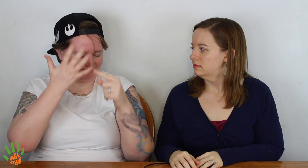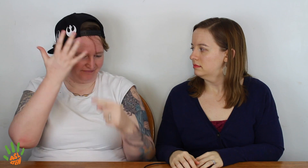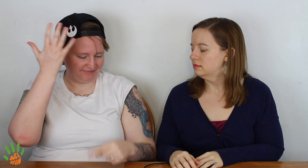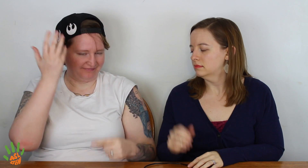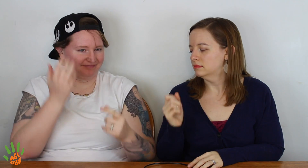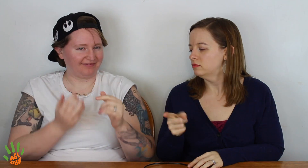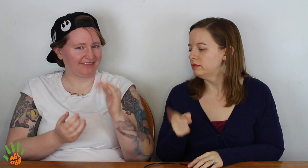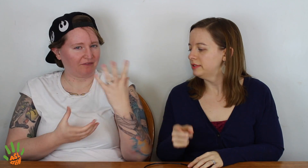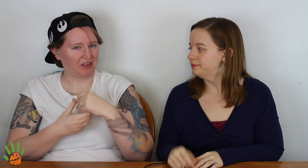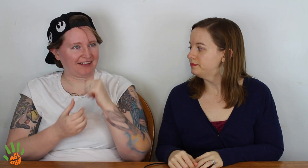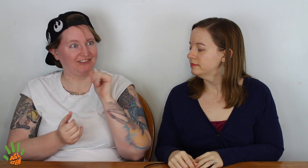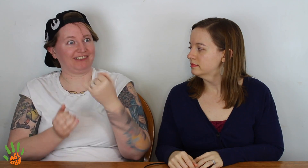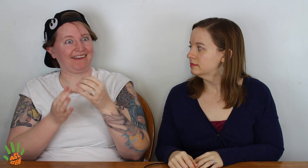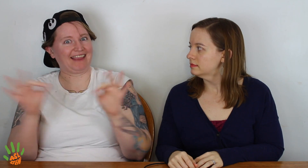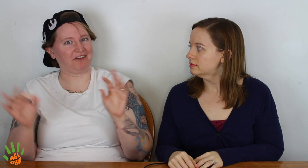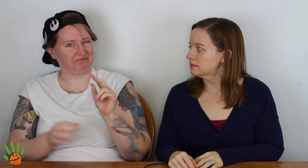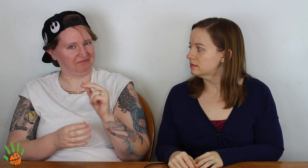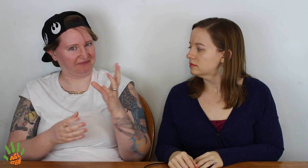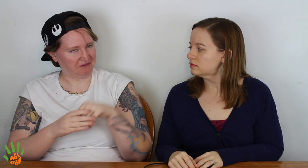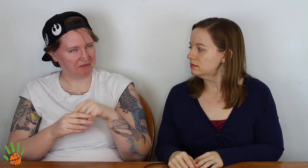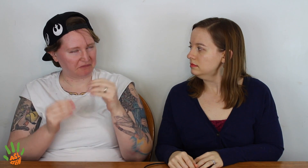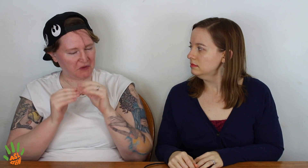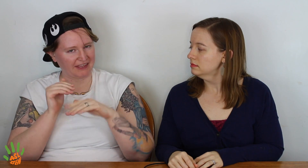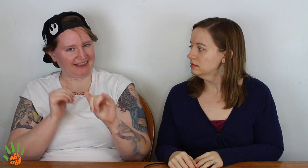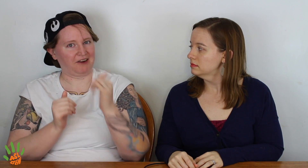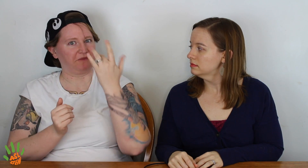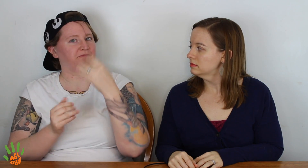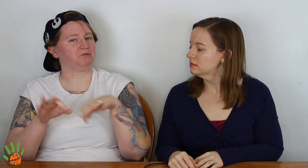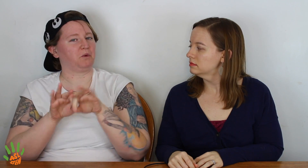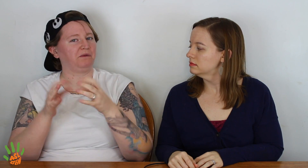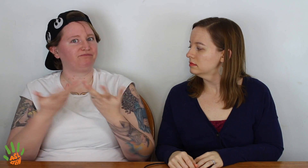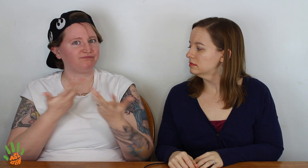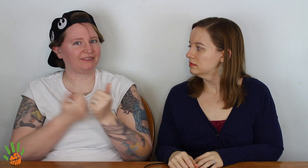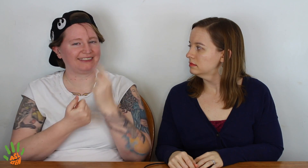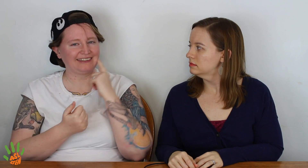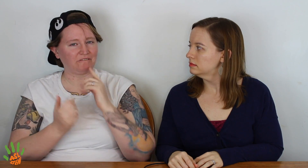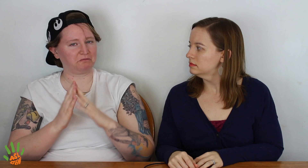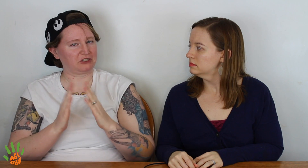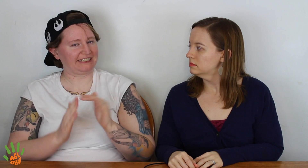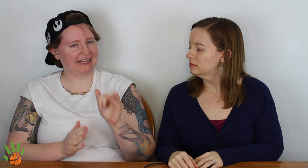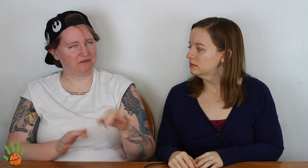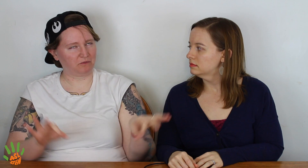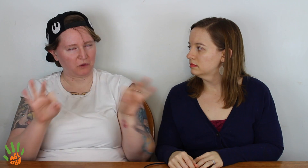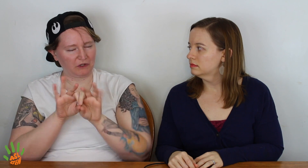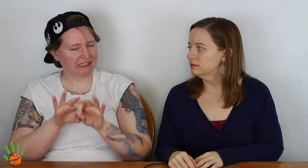Really there's a lot involved in that. It's not just the language. There's so much more to it, and it's really important to work with the Deaf community.